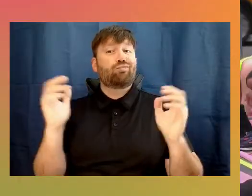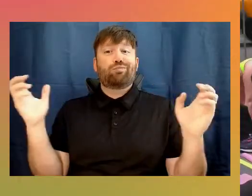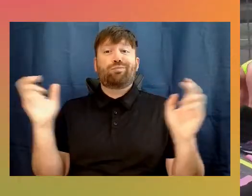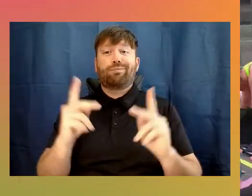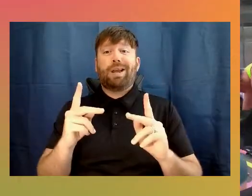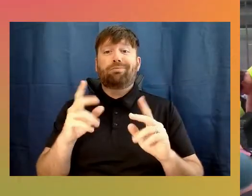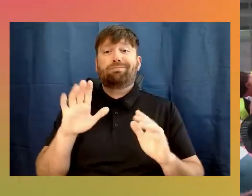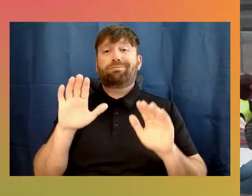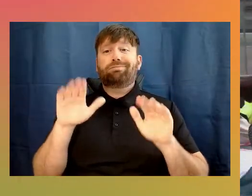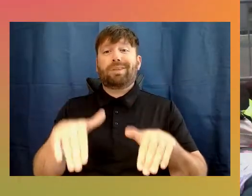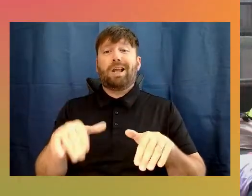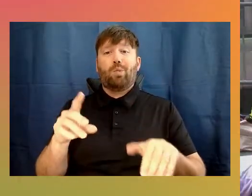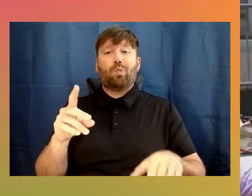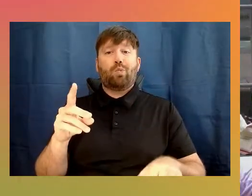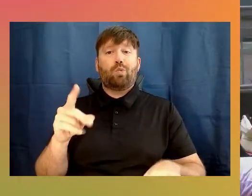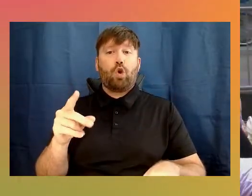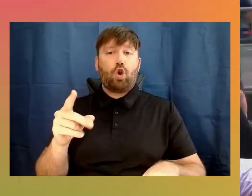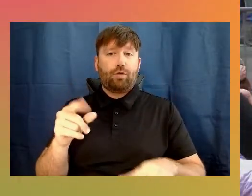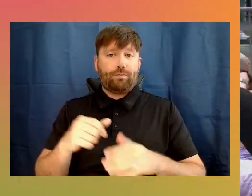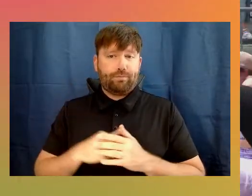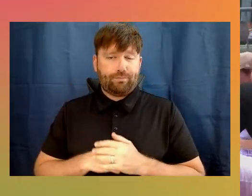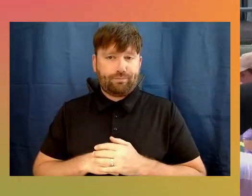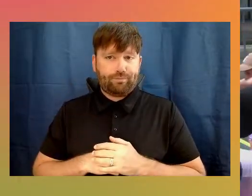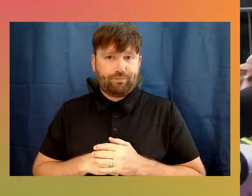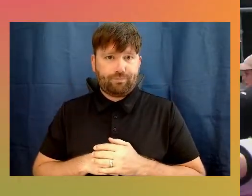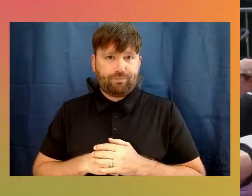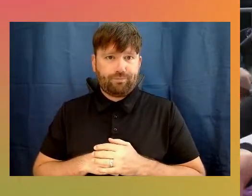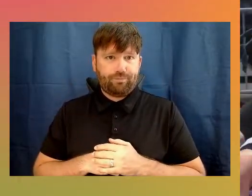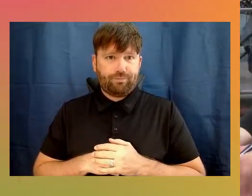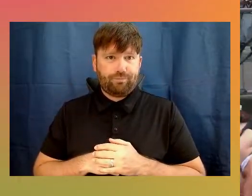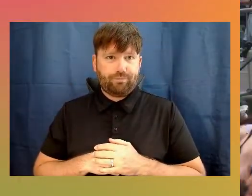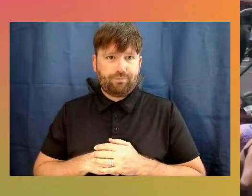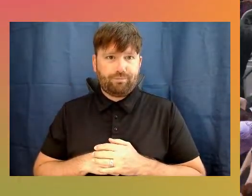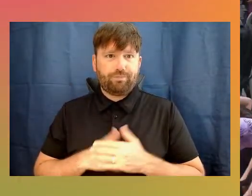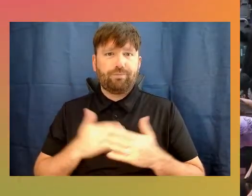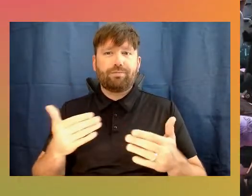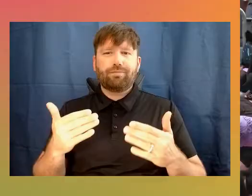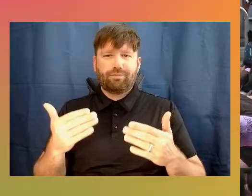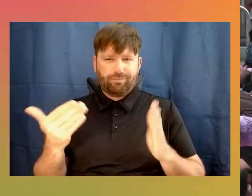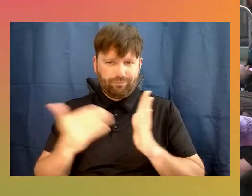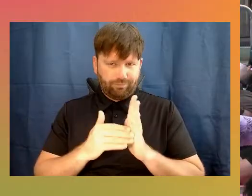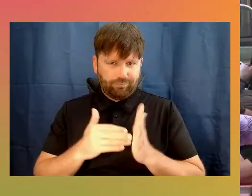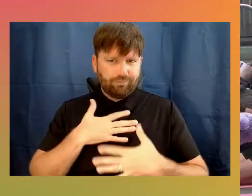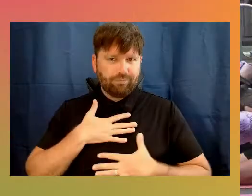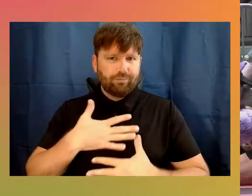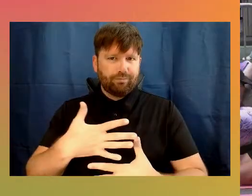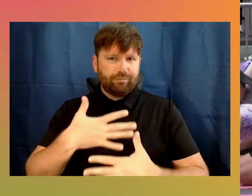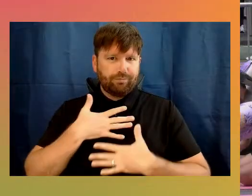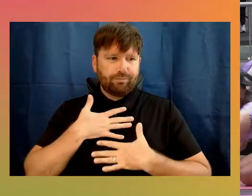YEAH, GOOD. WHEN YOU ARE READY MEET ME IN